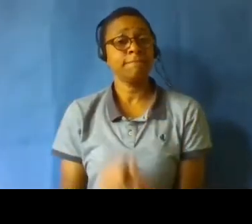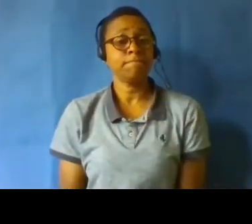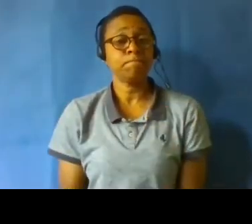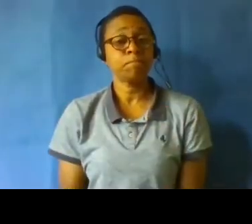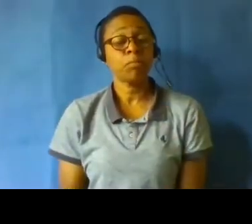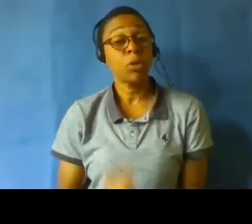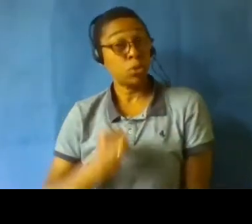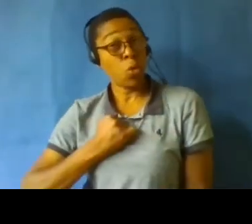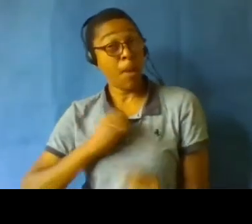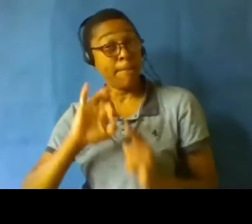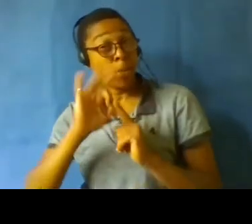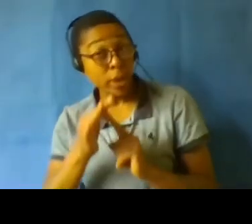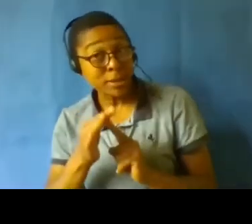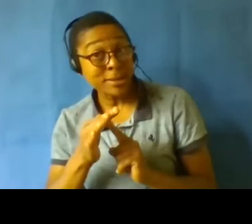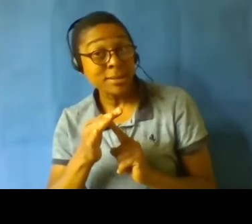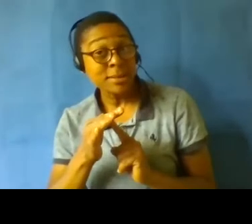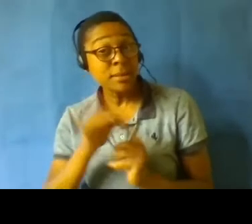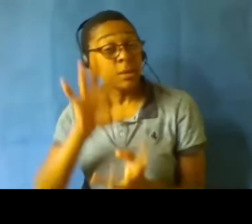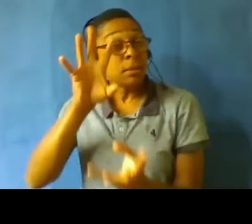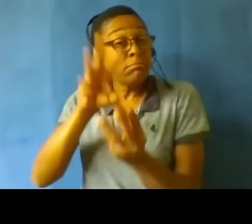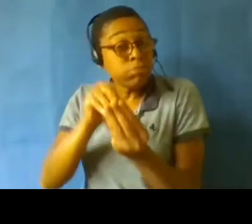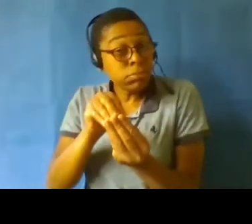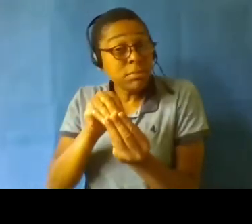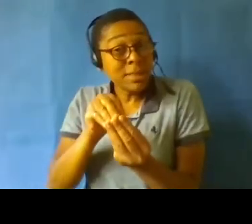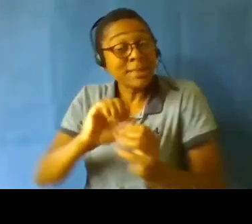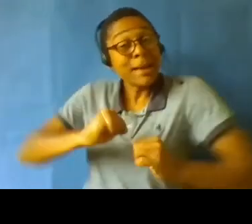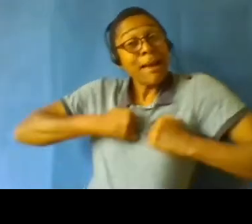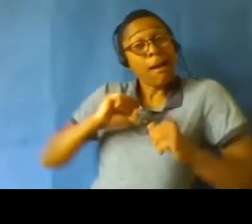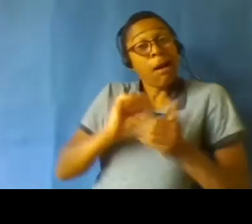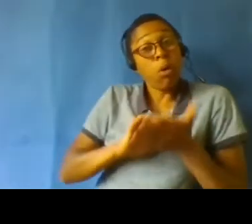deficiency which neurotypical culture inscribes into autism is only a product